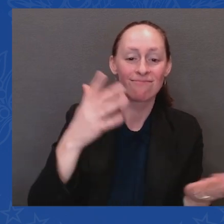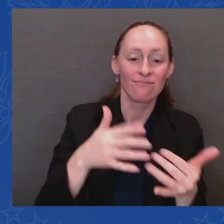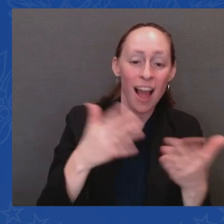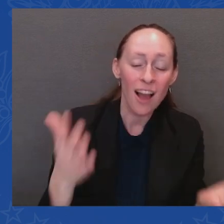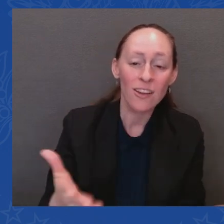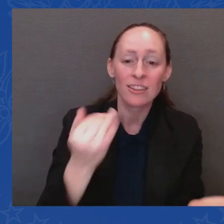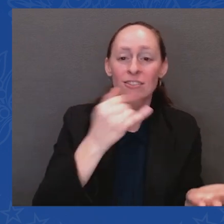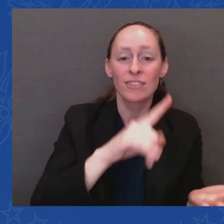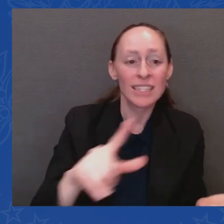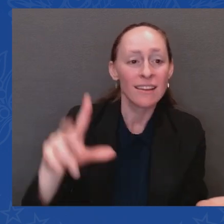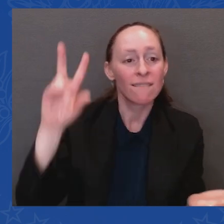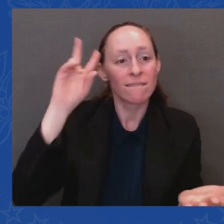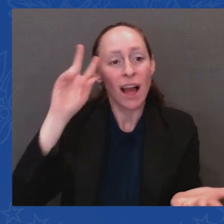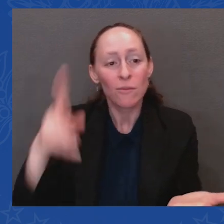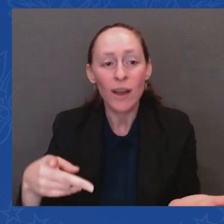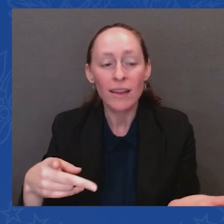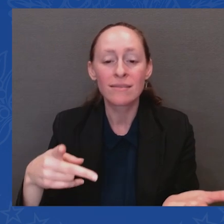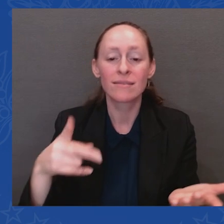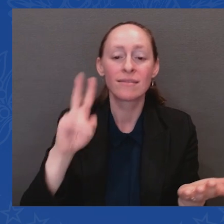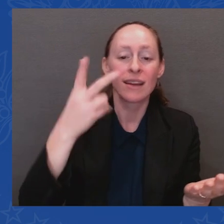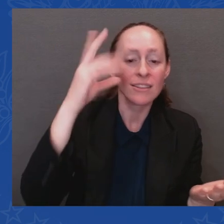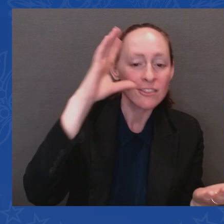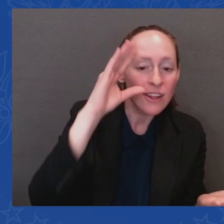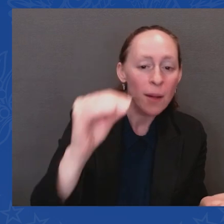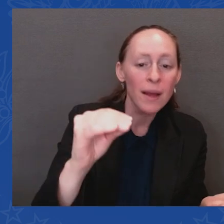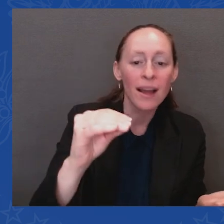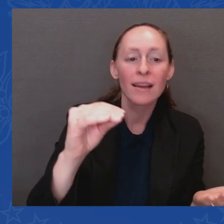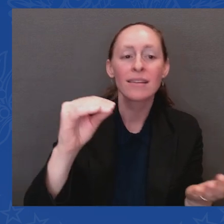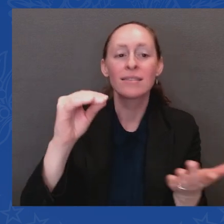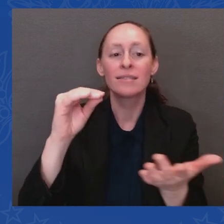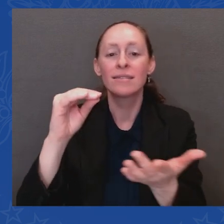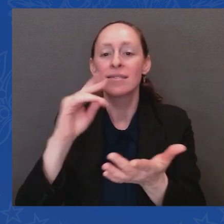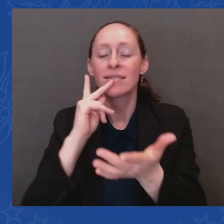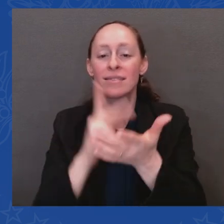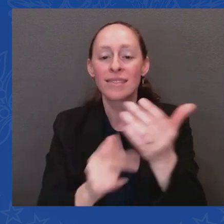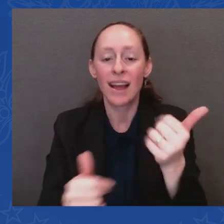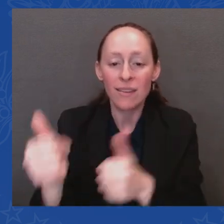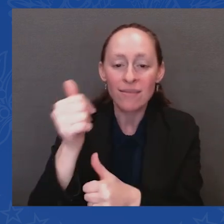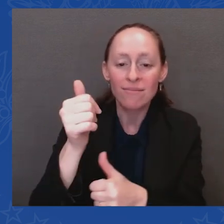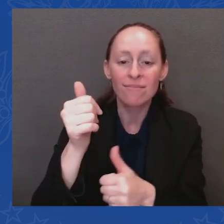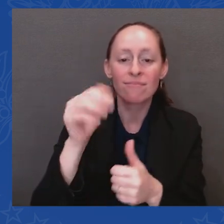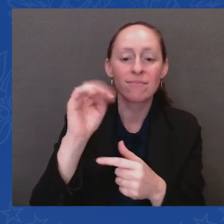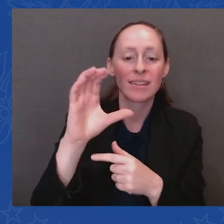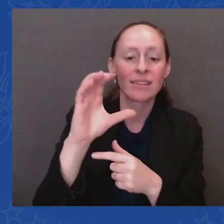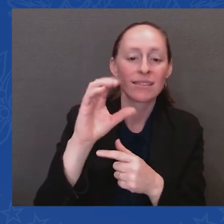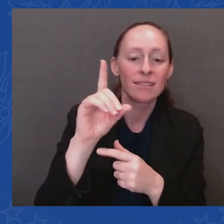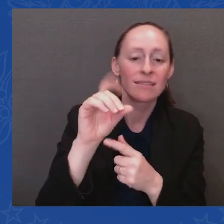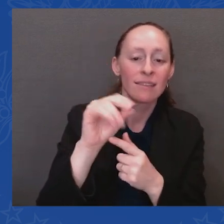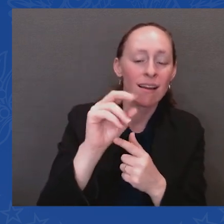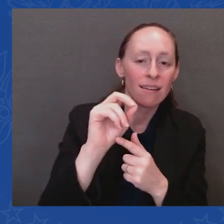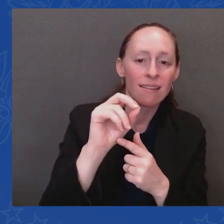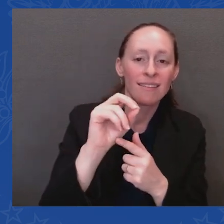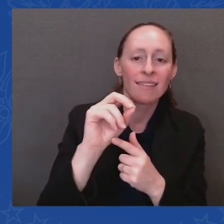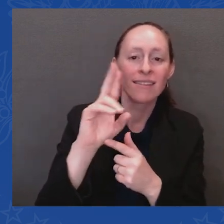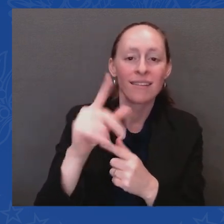Secretary Buttigieg is here. Se- -- Secretary Mayorkas, Acting Secretary Su, Director Haines,